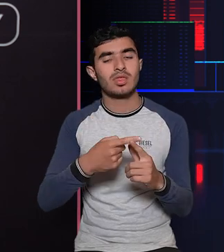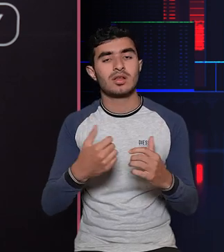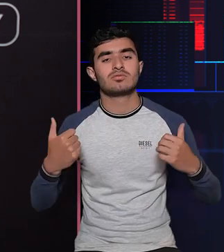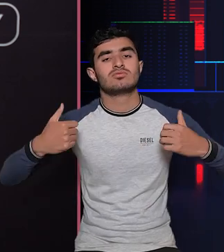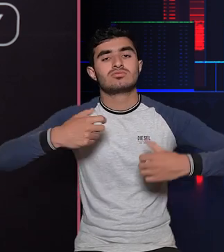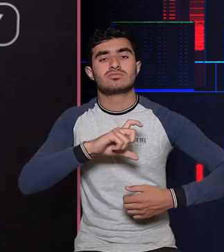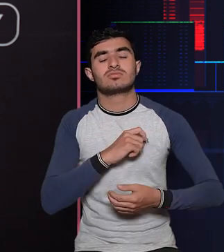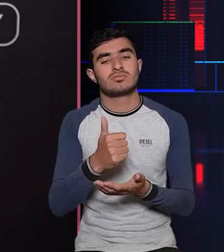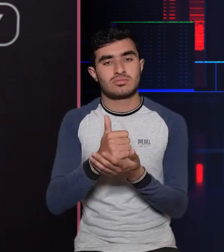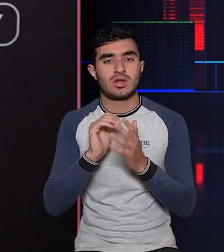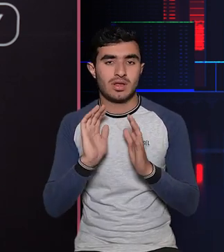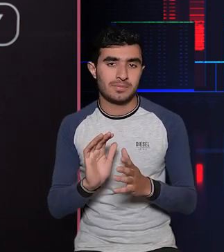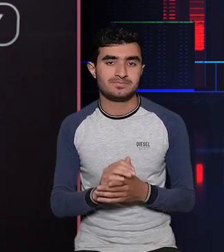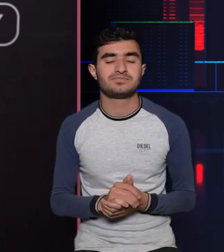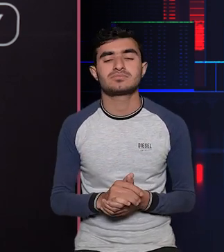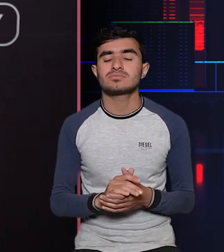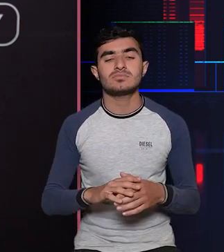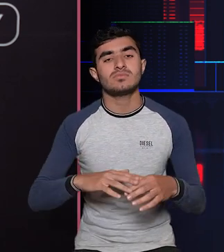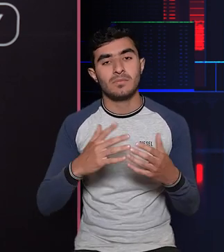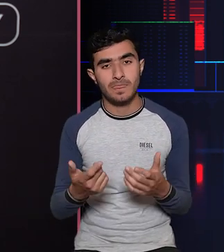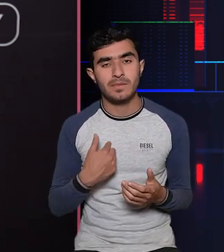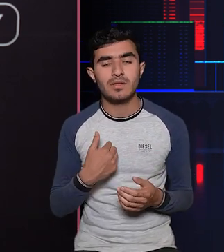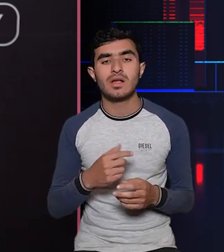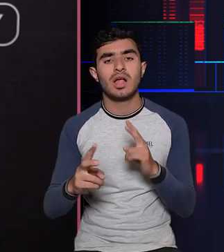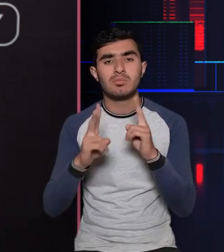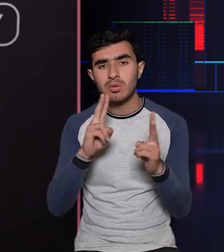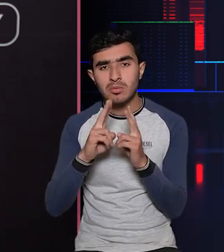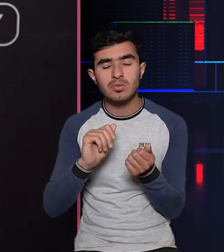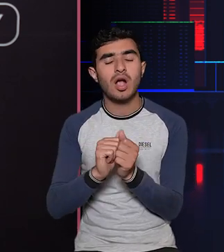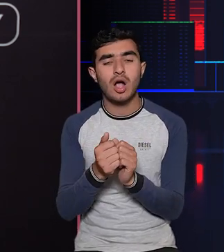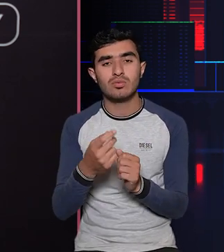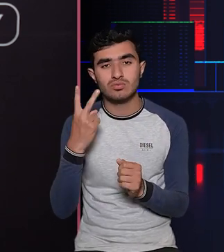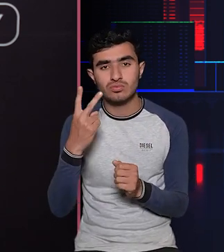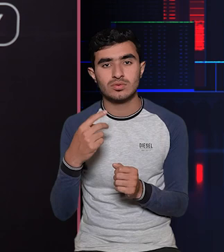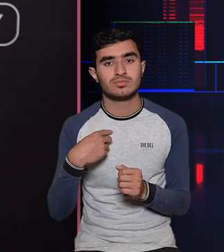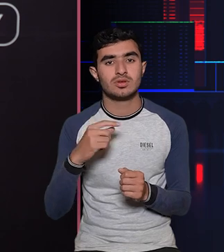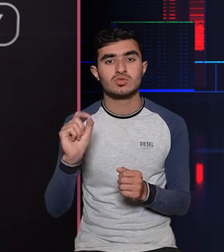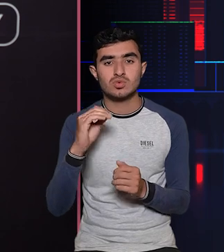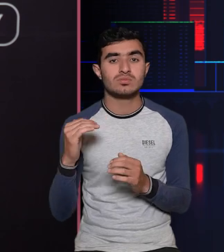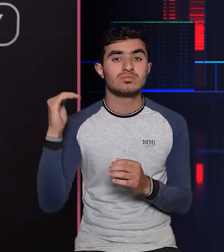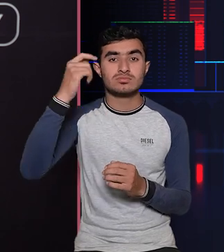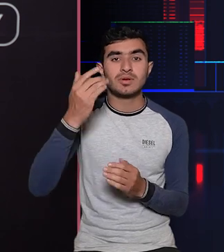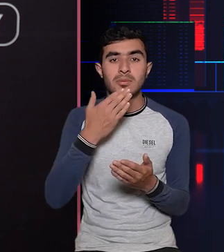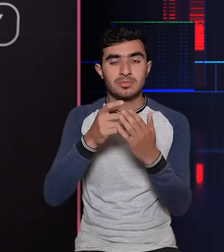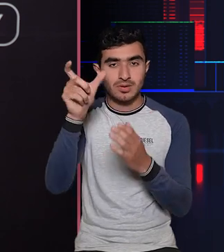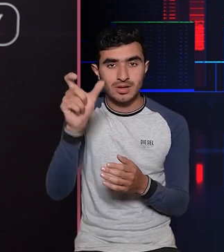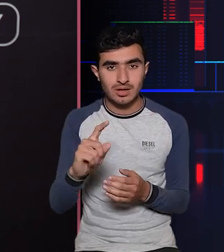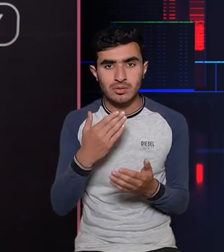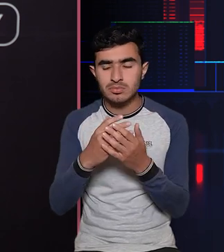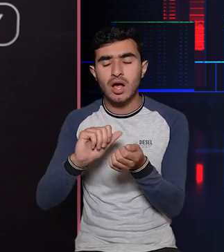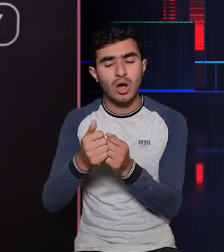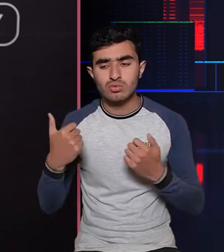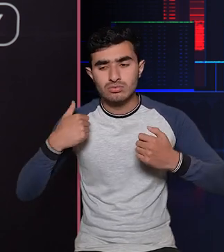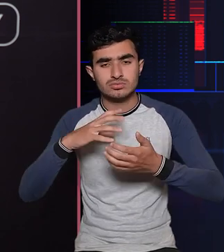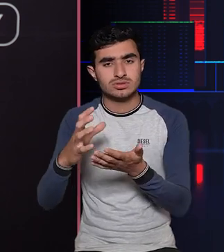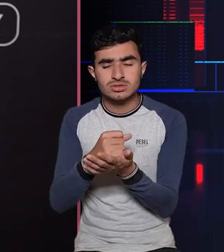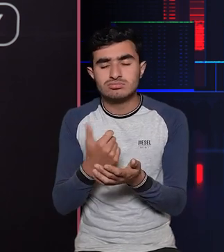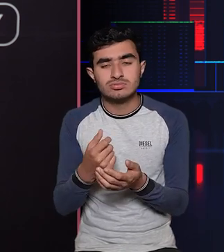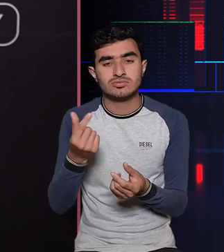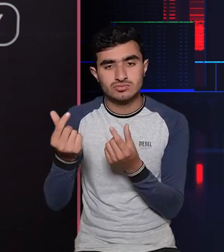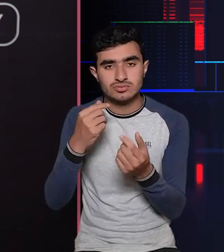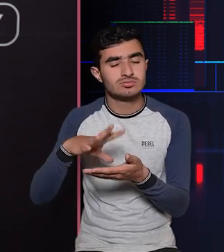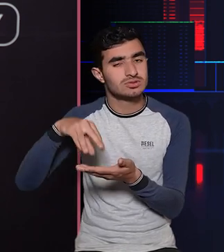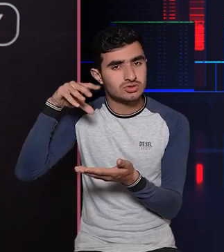plan and I talked to the seniors who had achieved the blazer and also talked to my cousin who